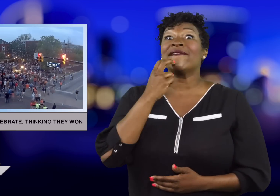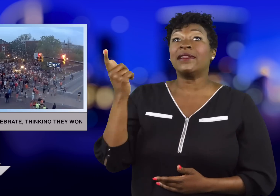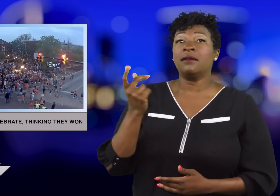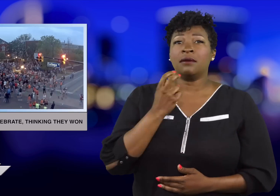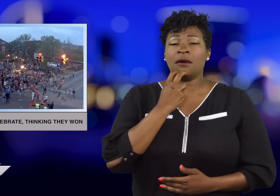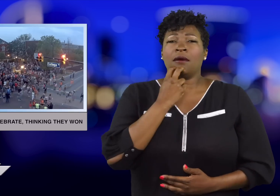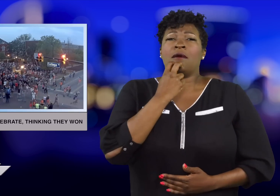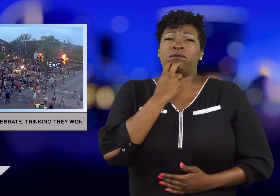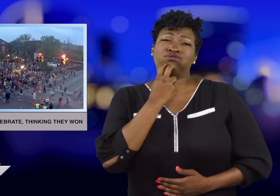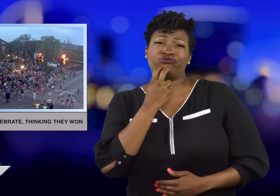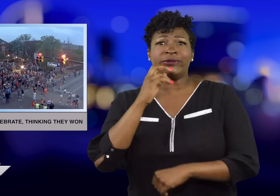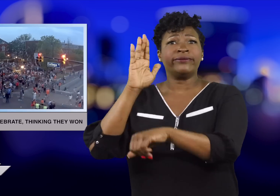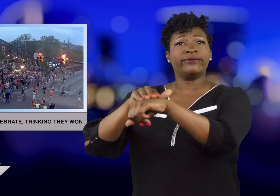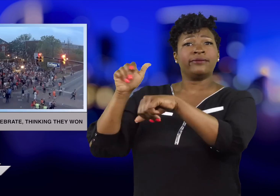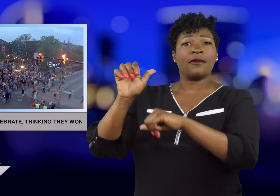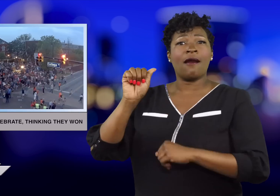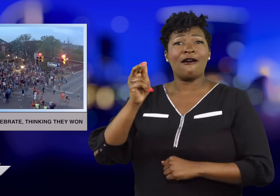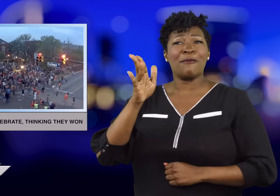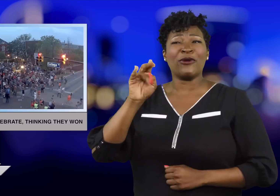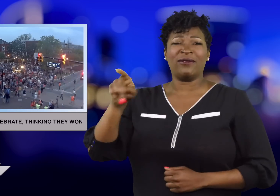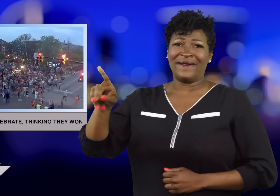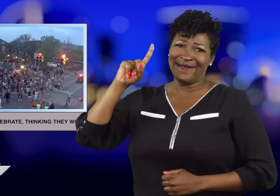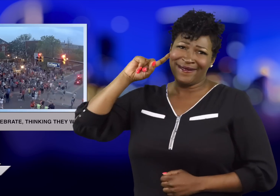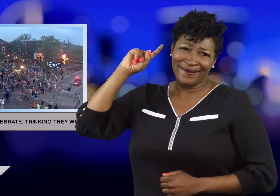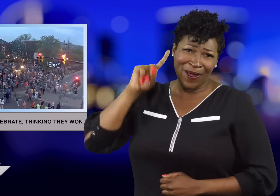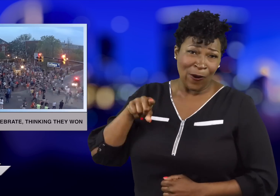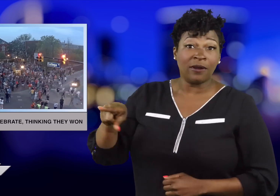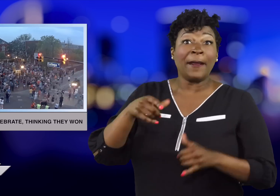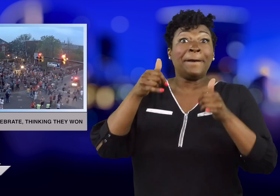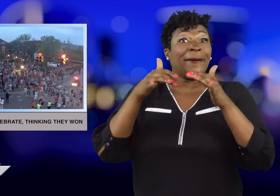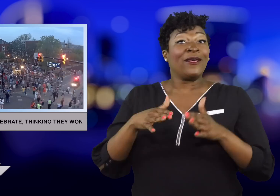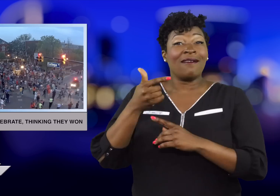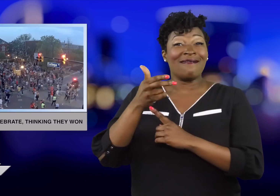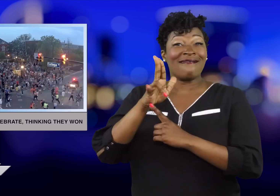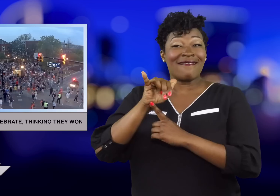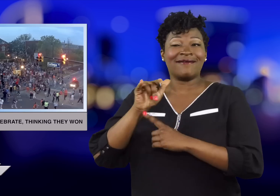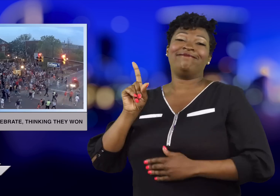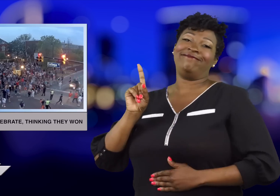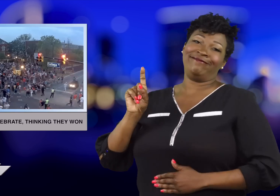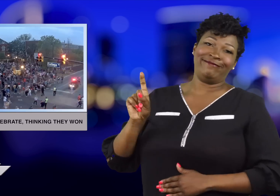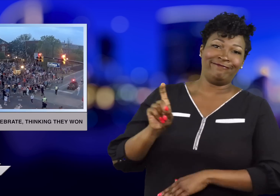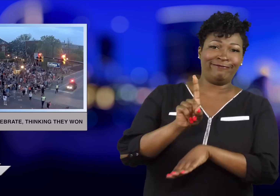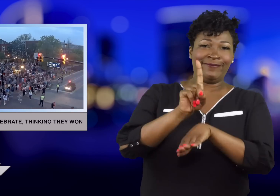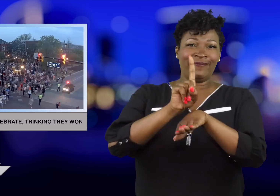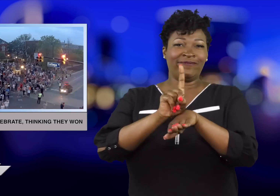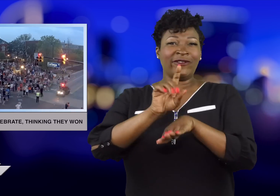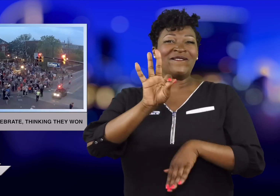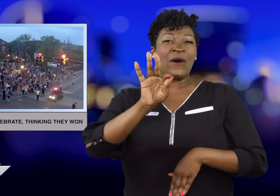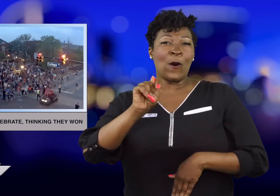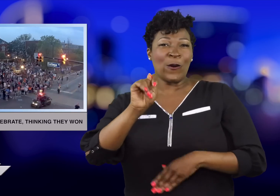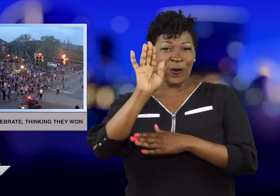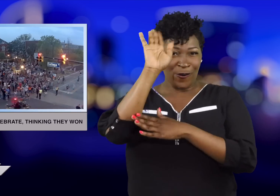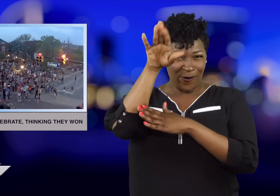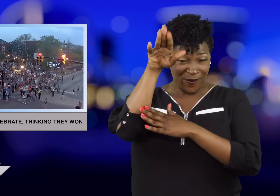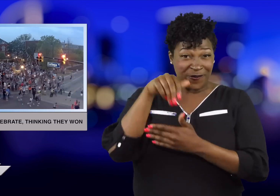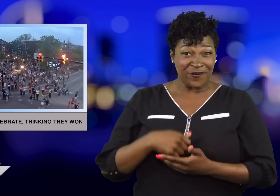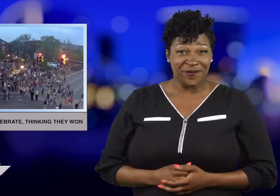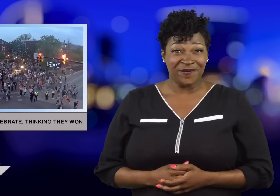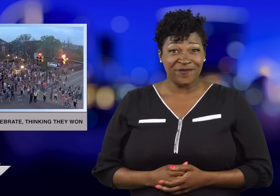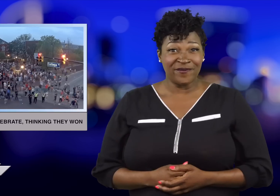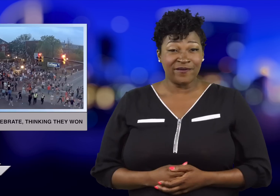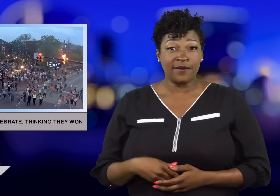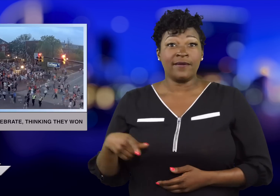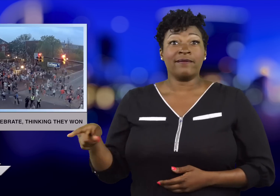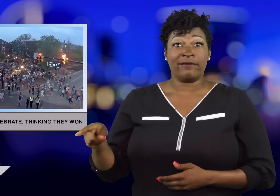The referees called a foul on Auburn, sending Guy to the free-throw line.